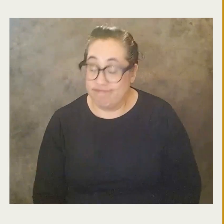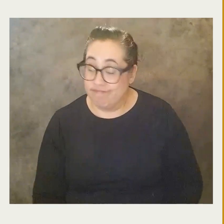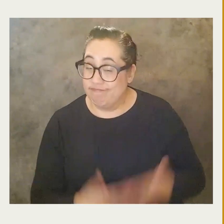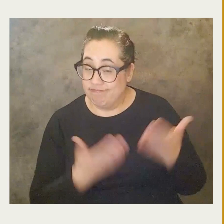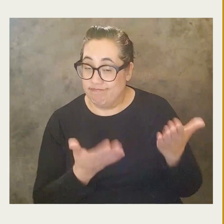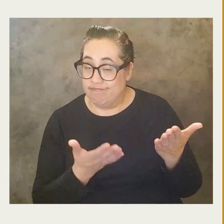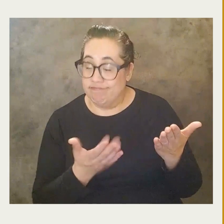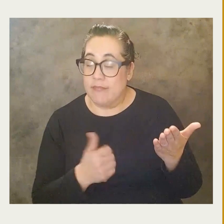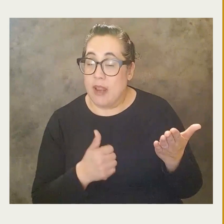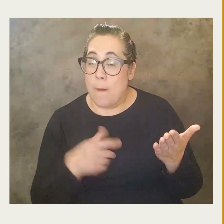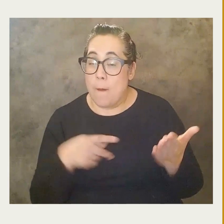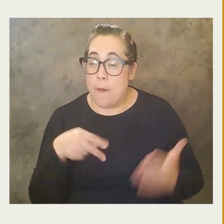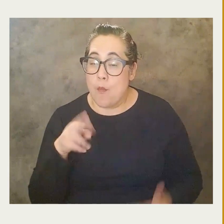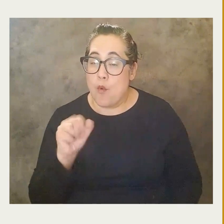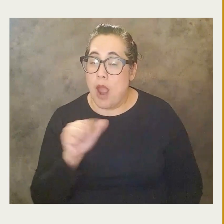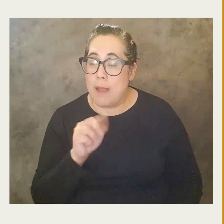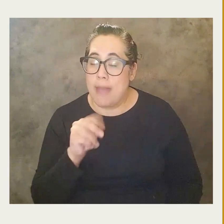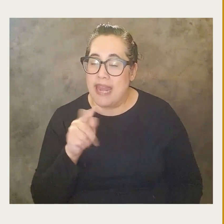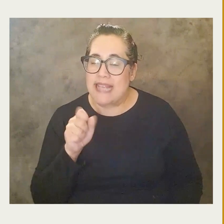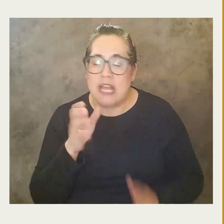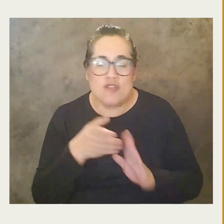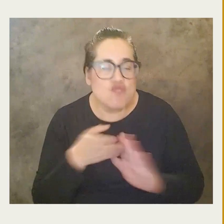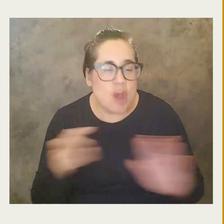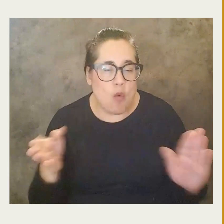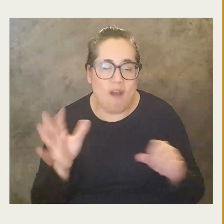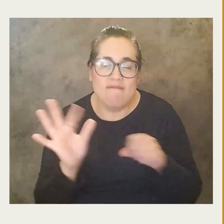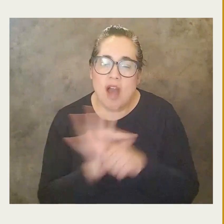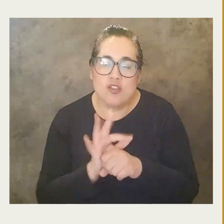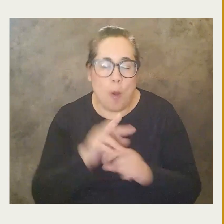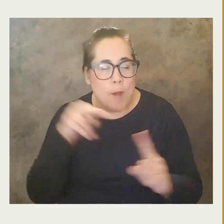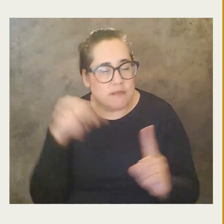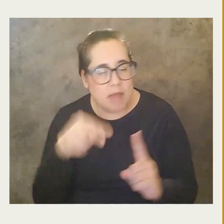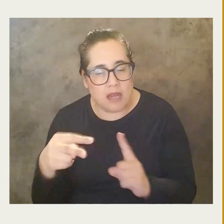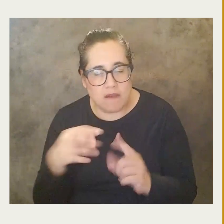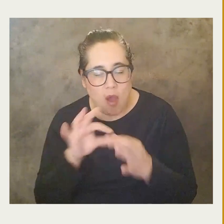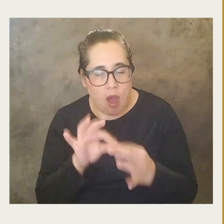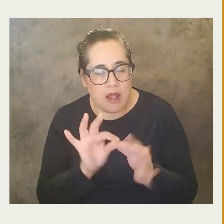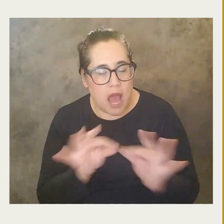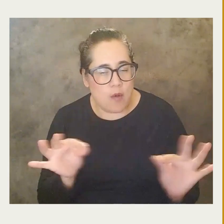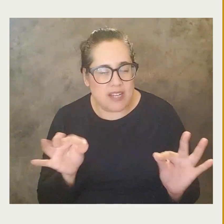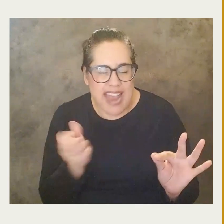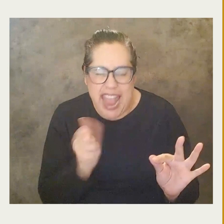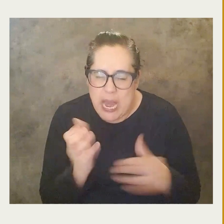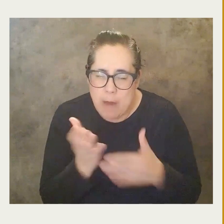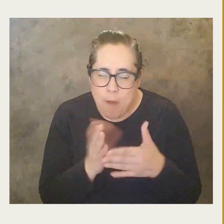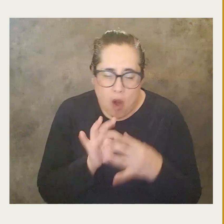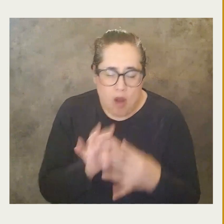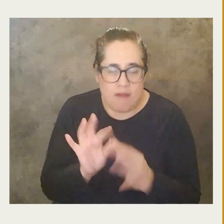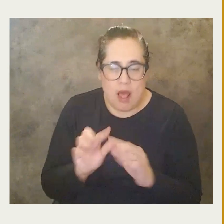Pragmatics is a general, functional perspective on ... language or any aspect of language that is,